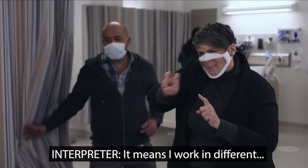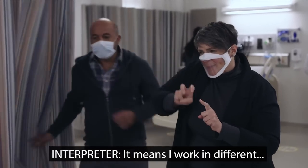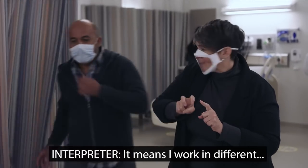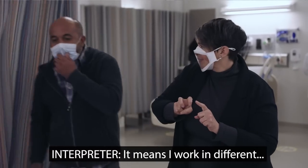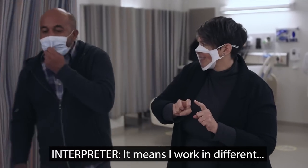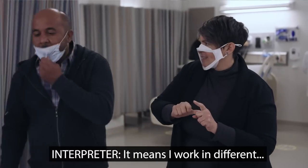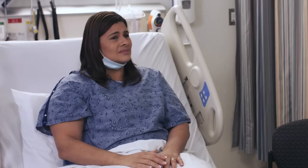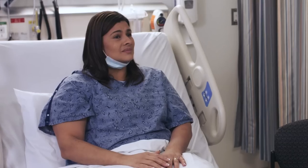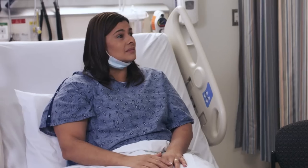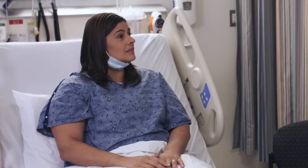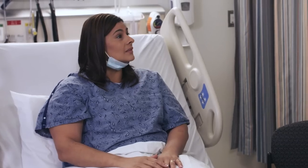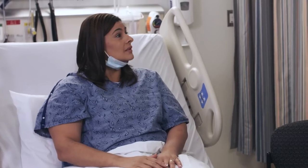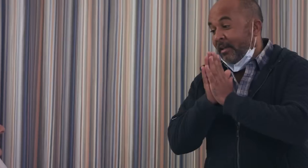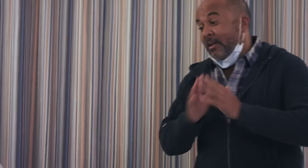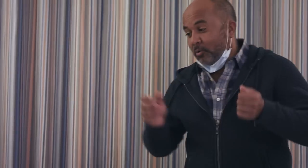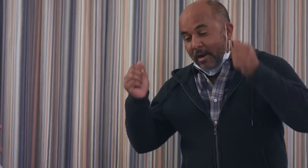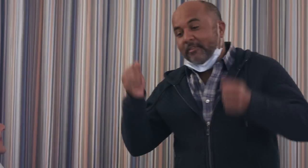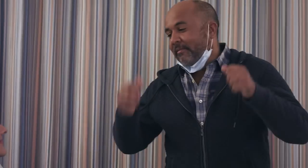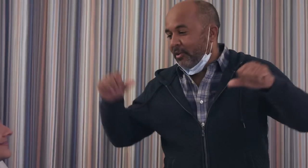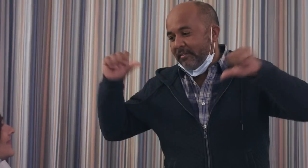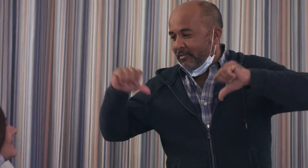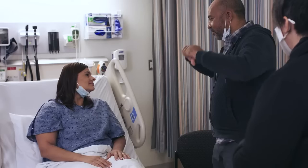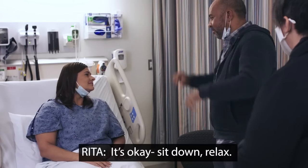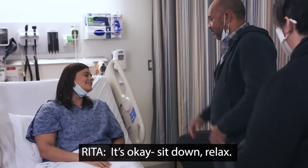Olá, Rita! Perdão, mas o trânsito estava horrível!